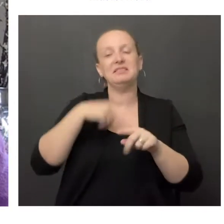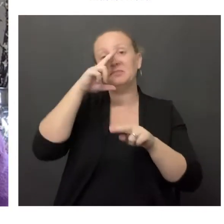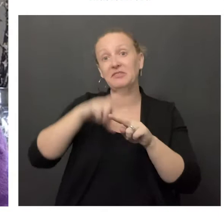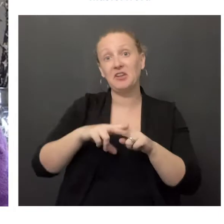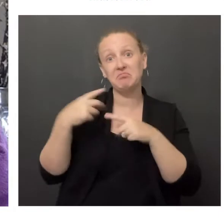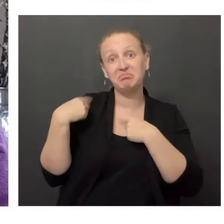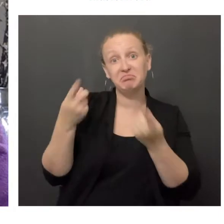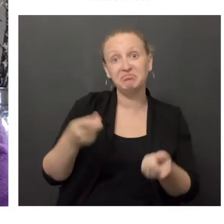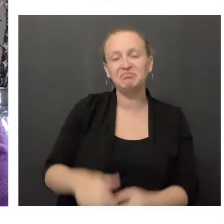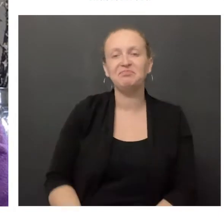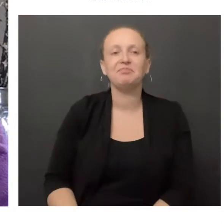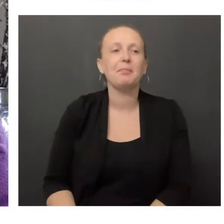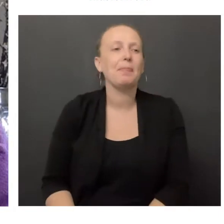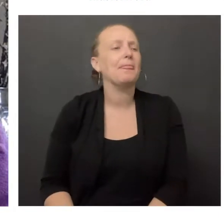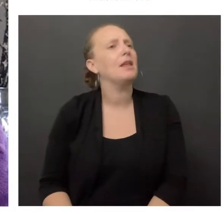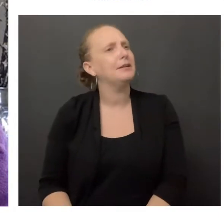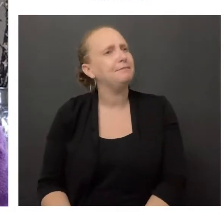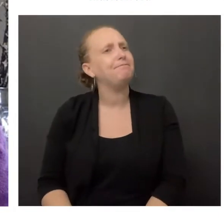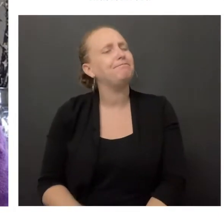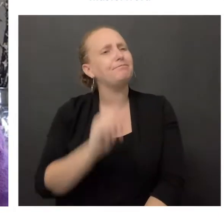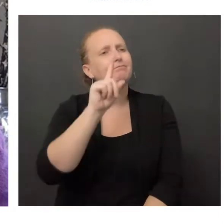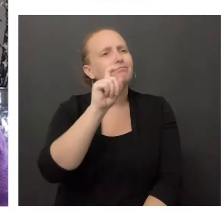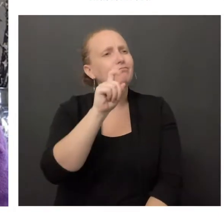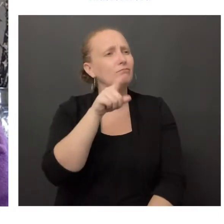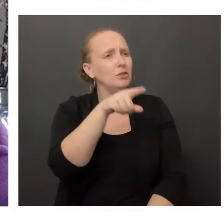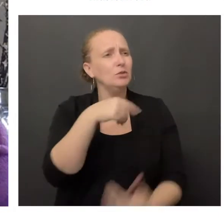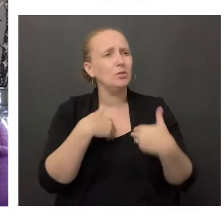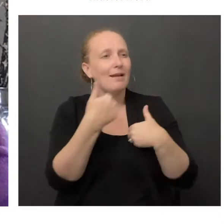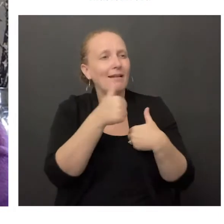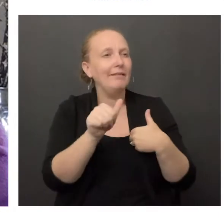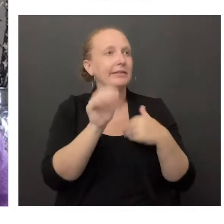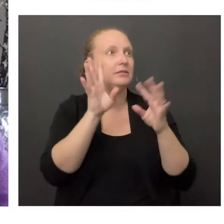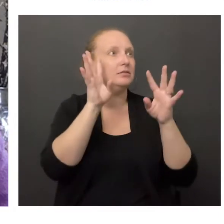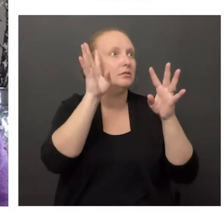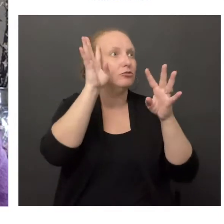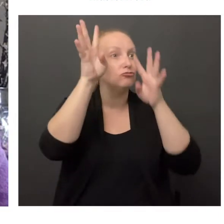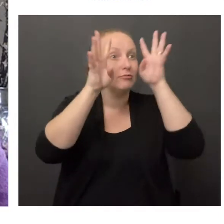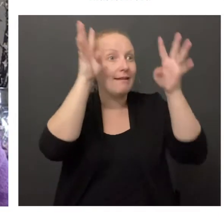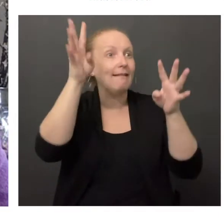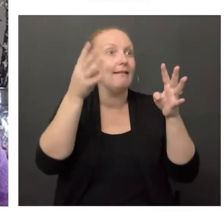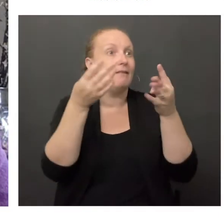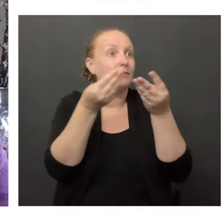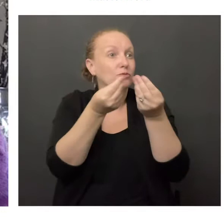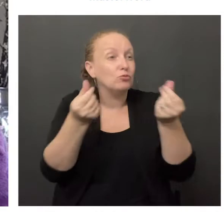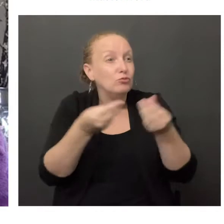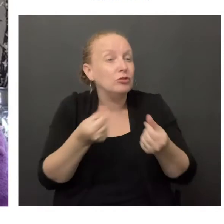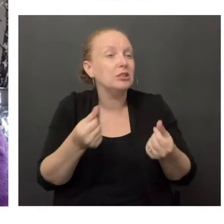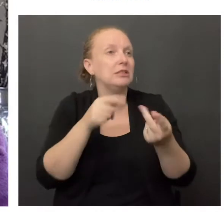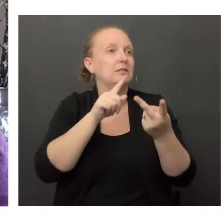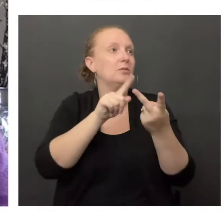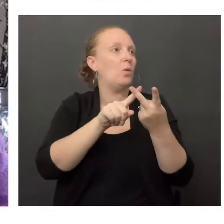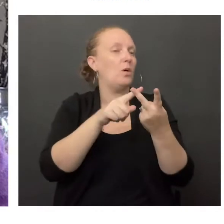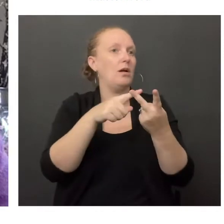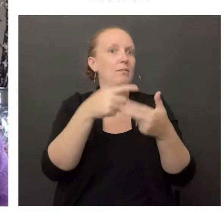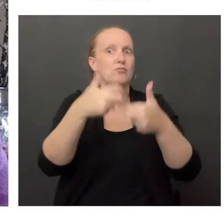Did you have any creative solutions or difficult or different solutions that you have to come